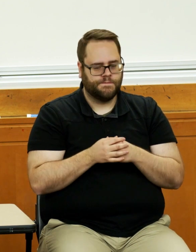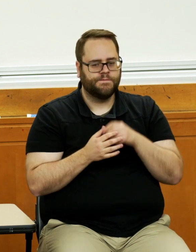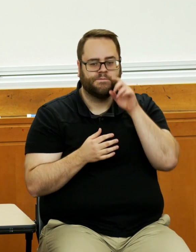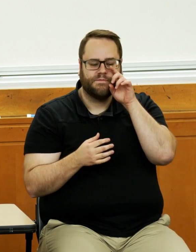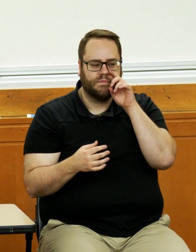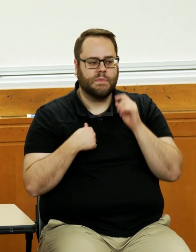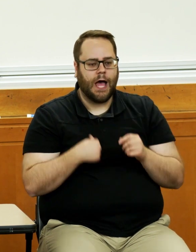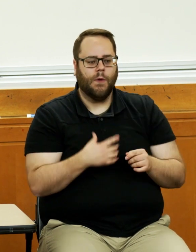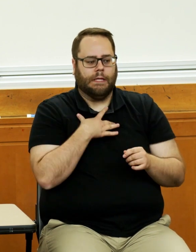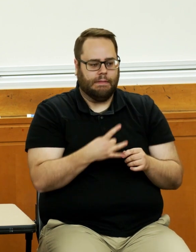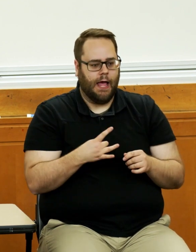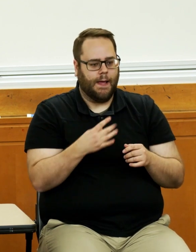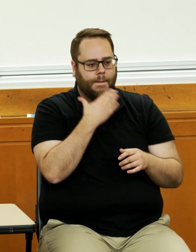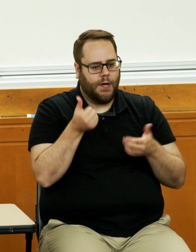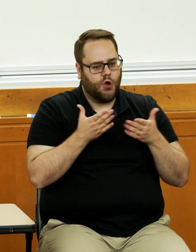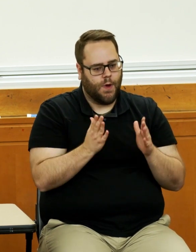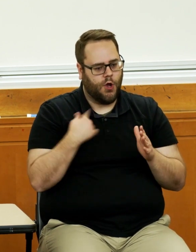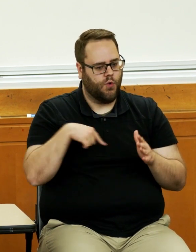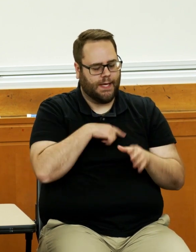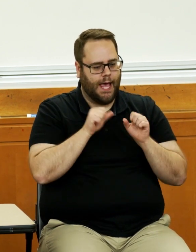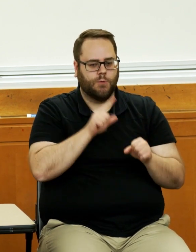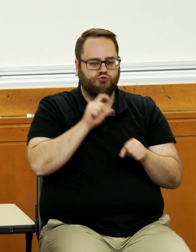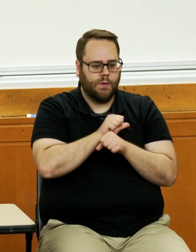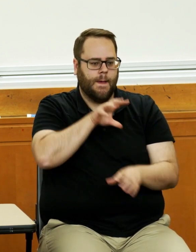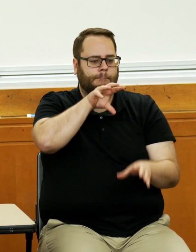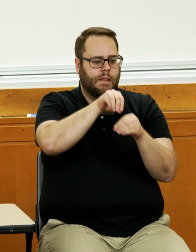better way for all of us to truly belong to movement so that actual change can happen,